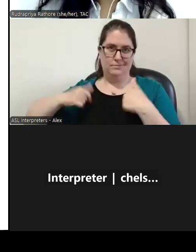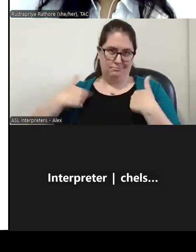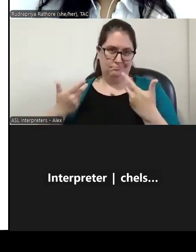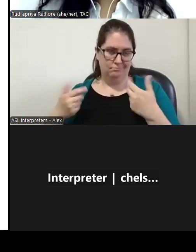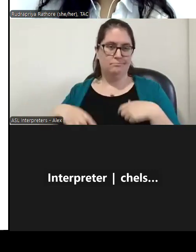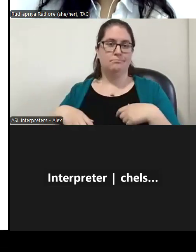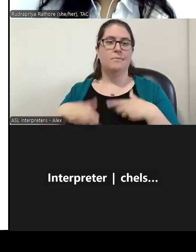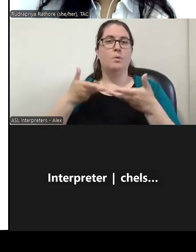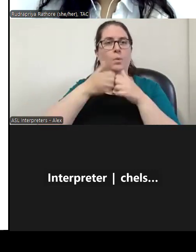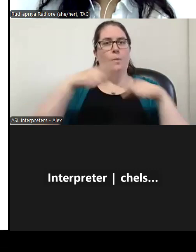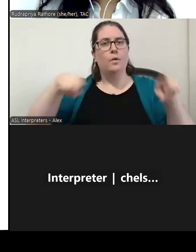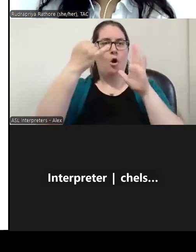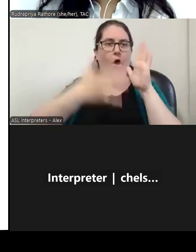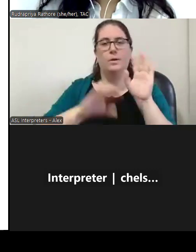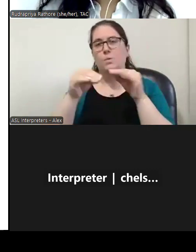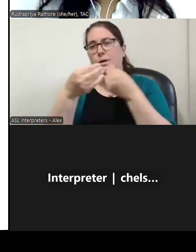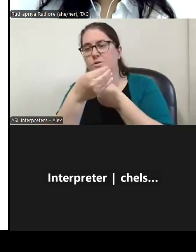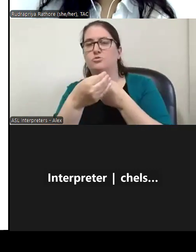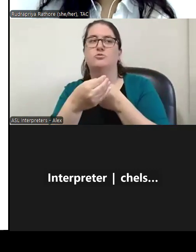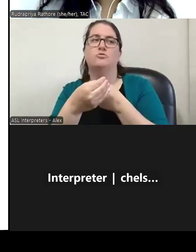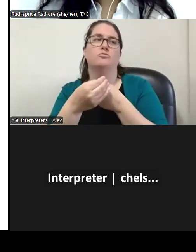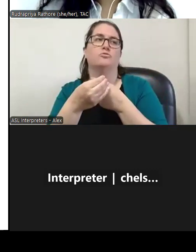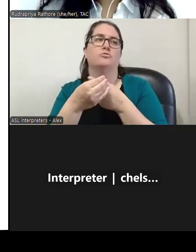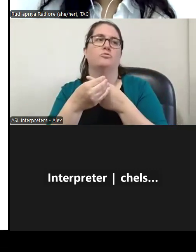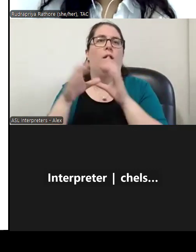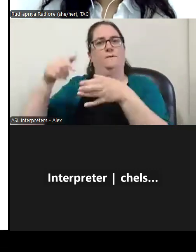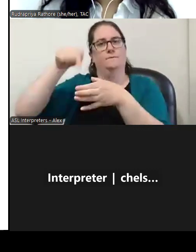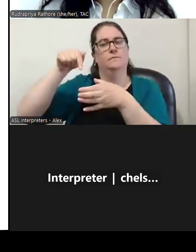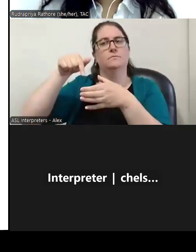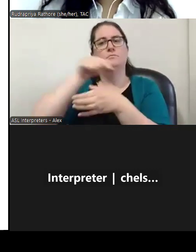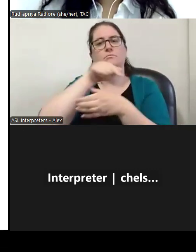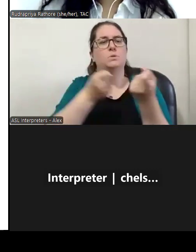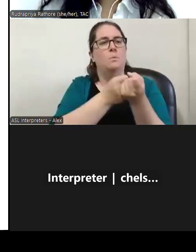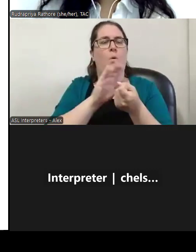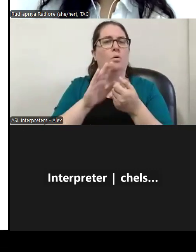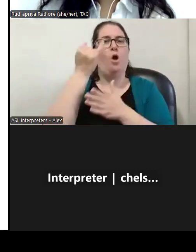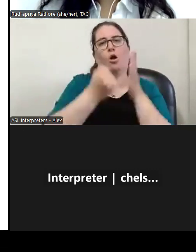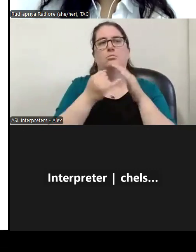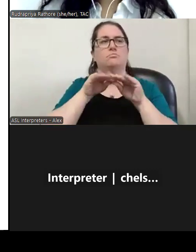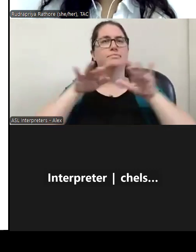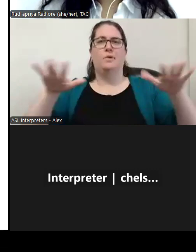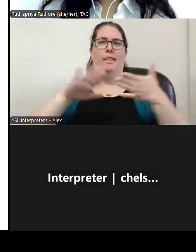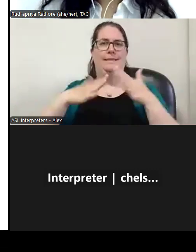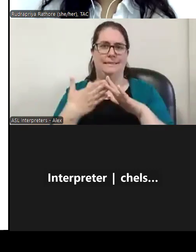with artists organizations and collectives to support the arts in the city to fund your projects